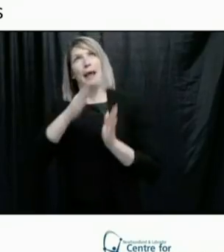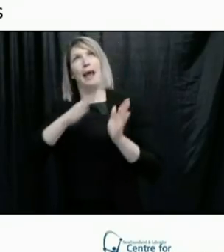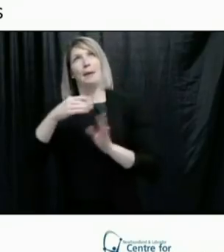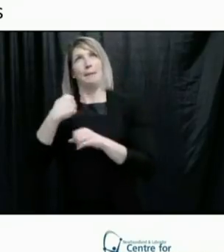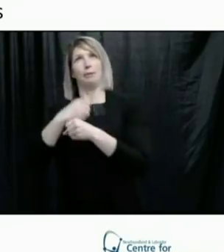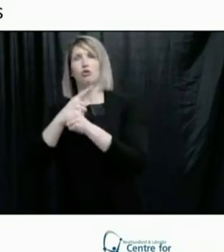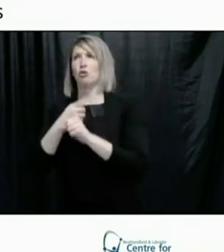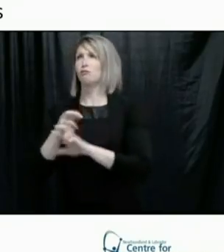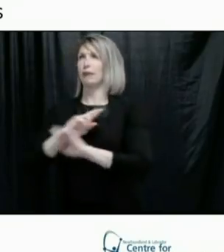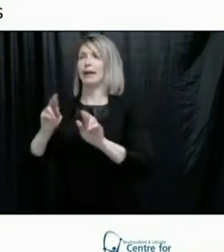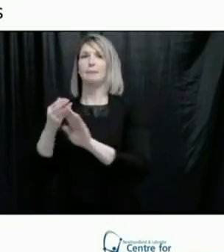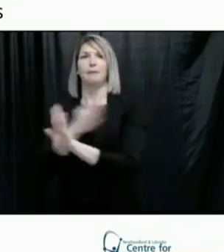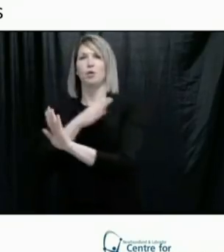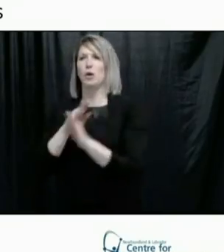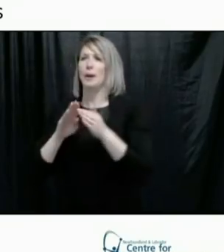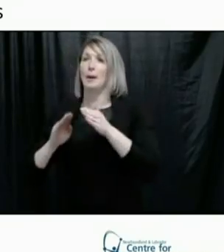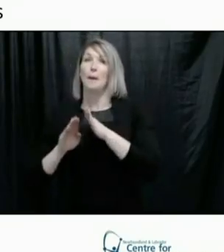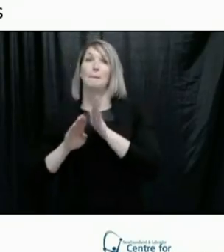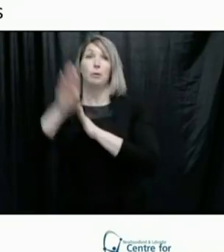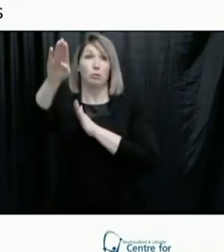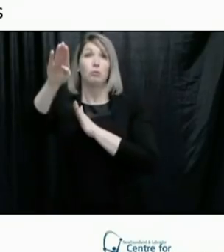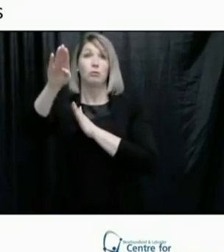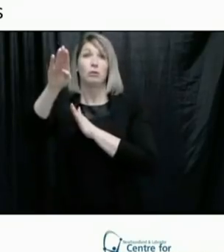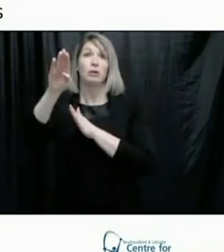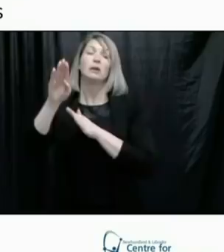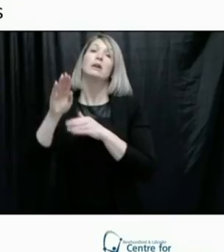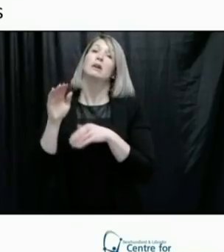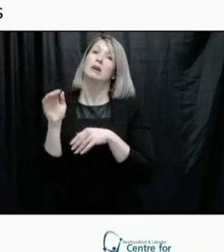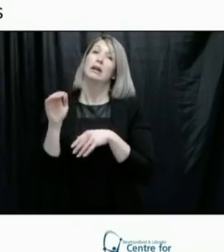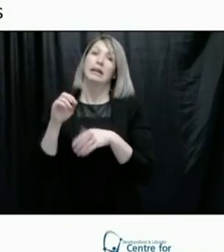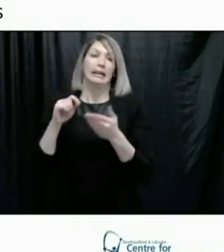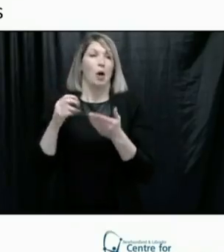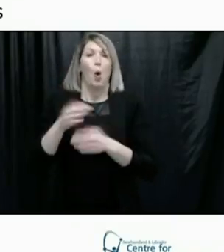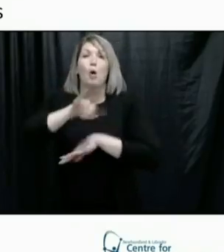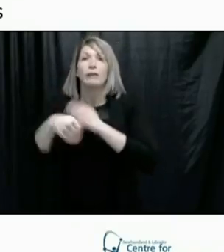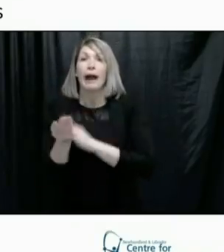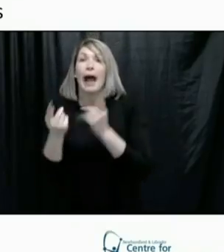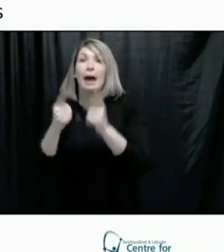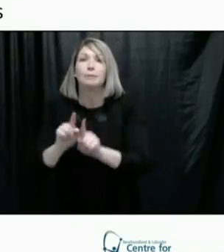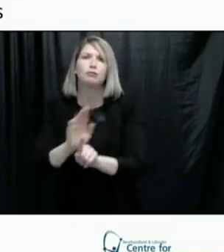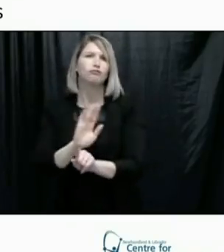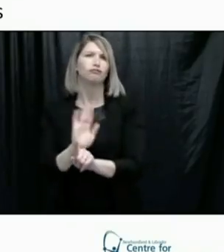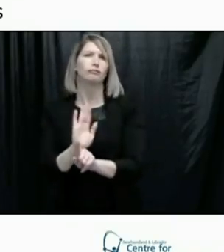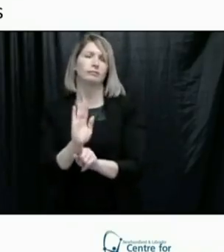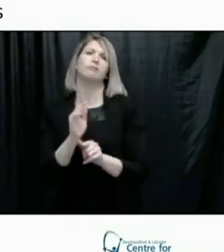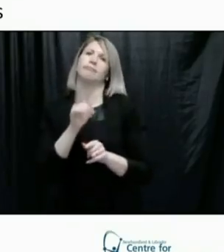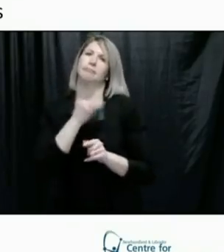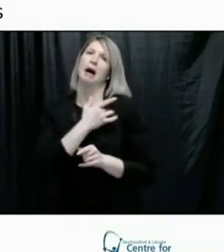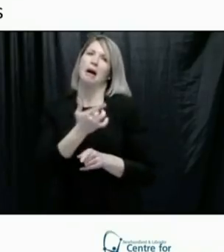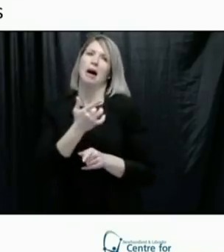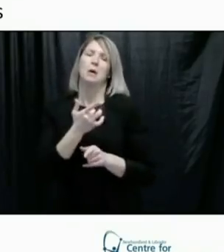HELPFUL TO THINK AHEAD AND SOME OF THE CHANGES YOU WANT TO MAKE ARE NOT EASY TO IMPLEMENT AND IT